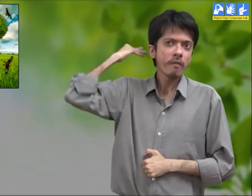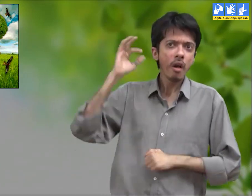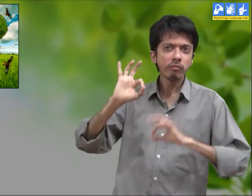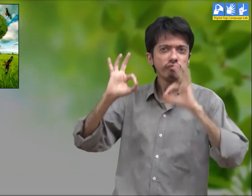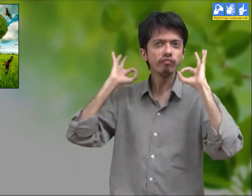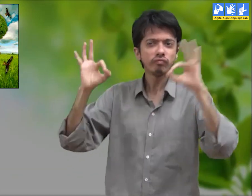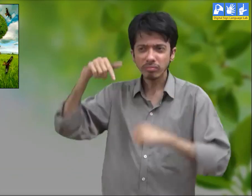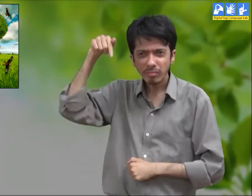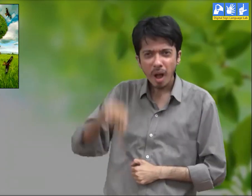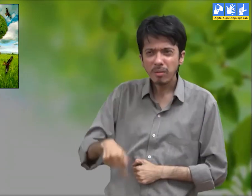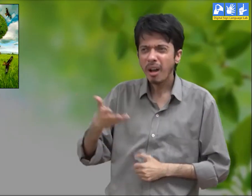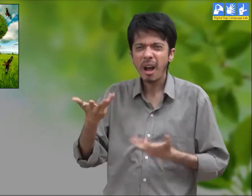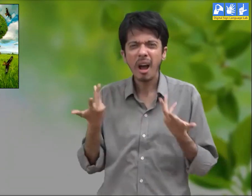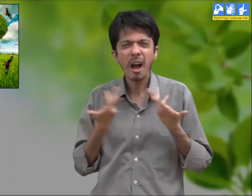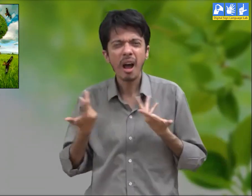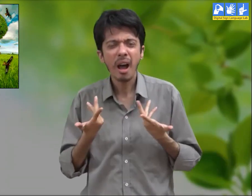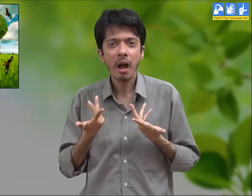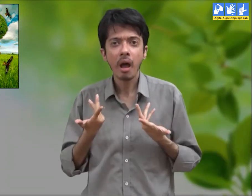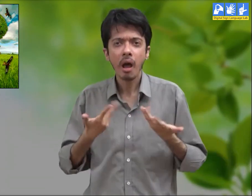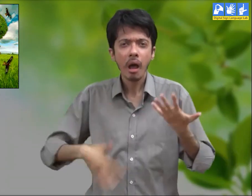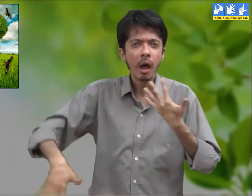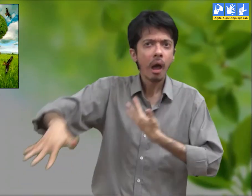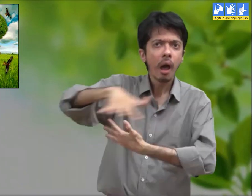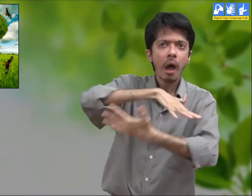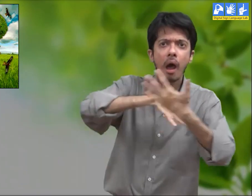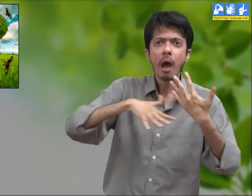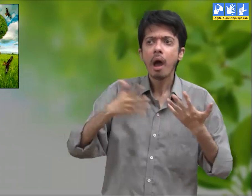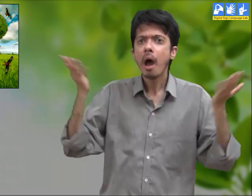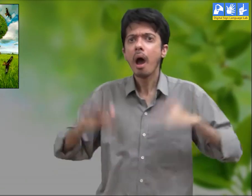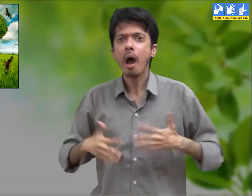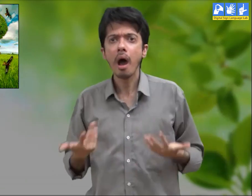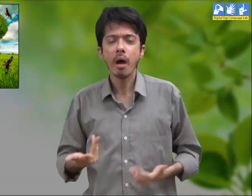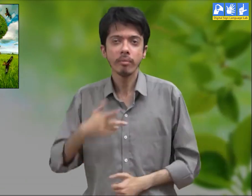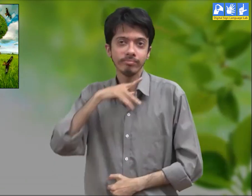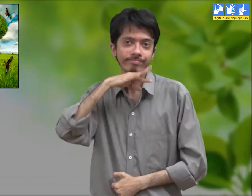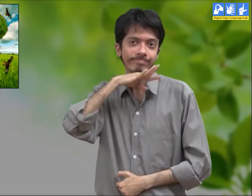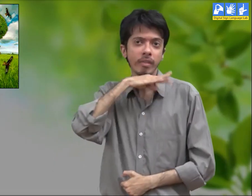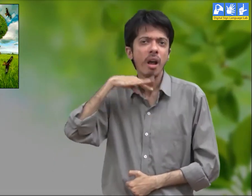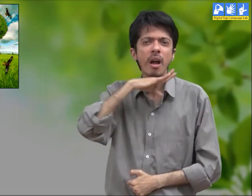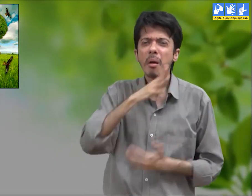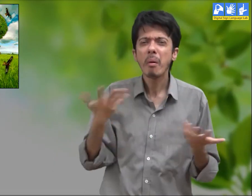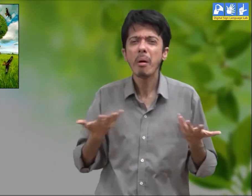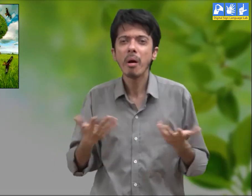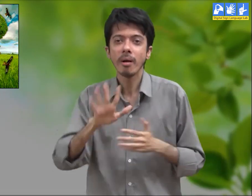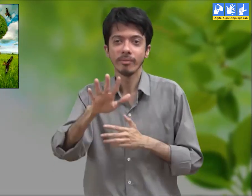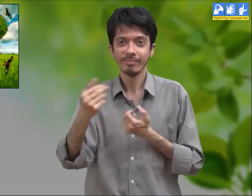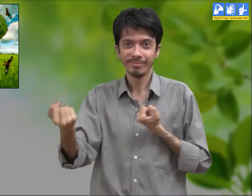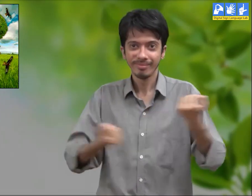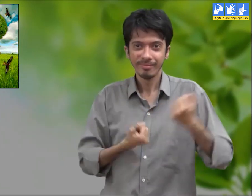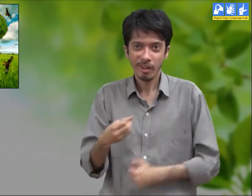If we compare with present situation earlier people used to be more healthy that is because of too much pollution on the earth.